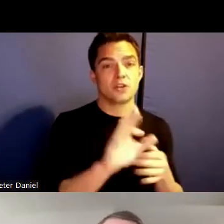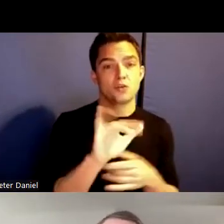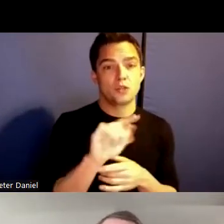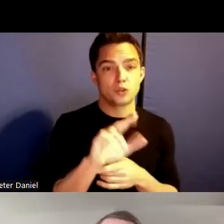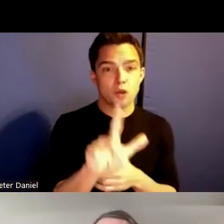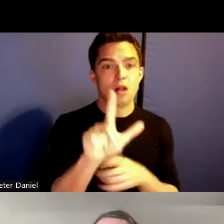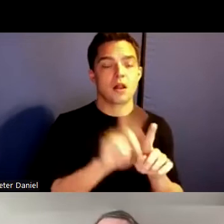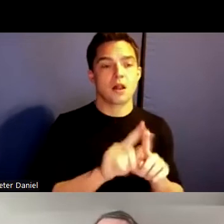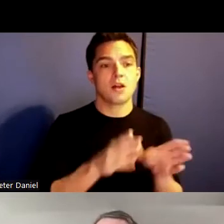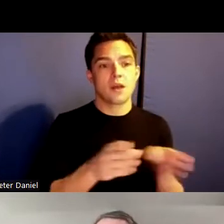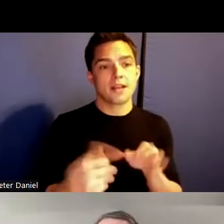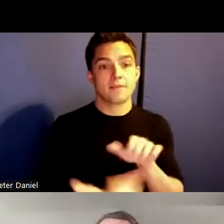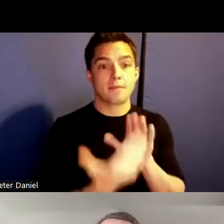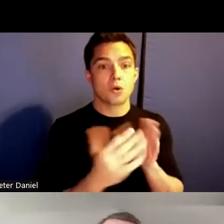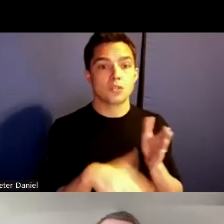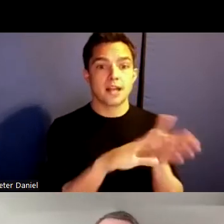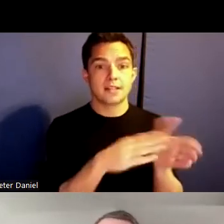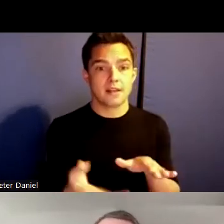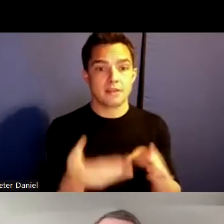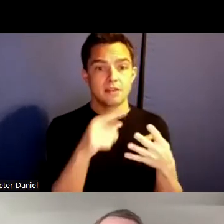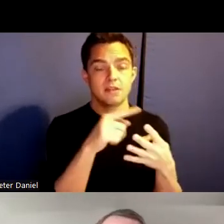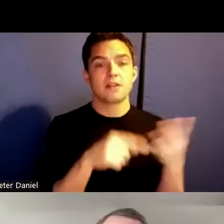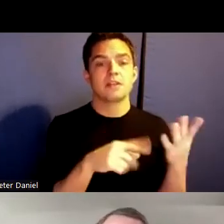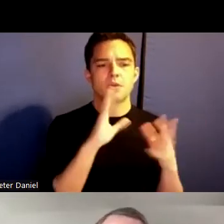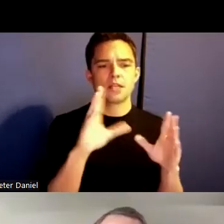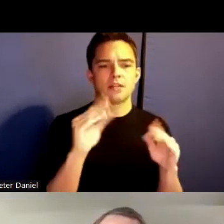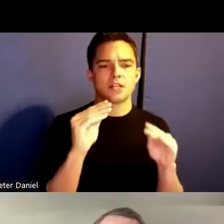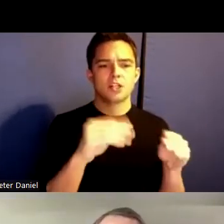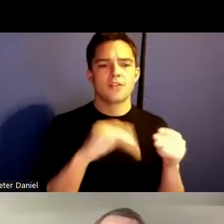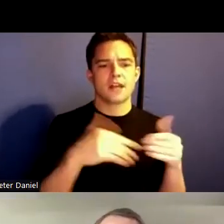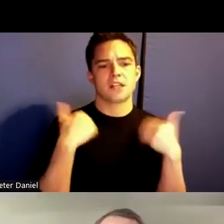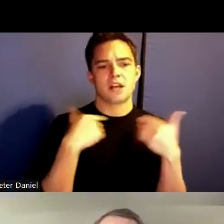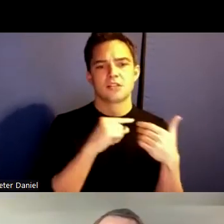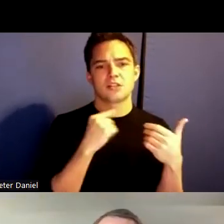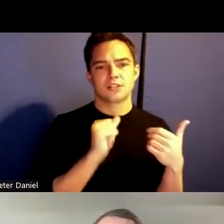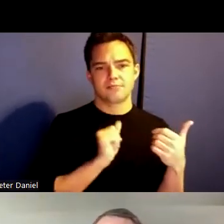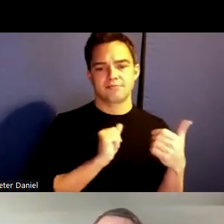approaching that death, that that really taught this young clergyman a lot about trying to